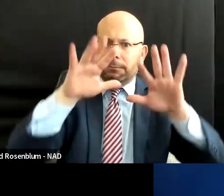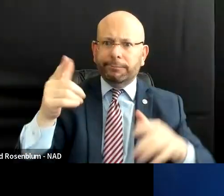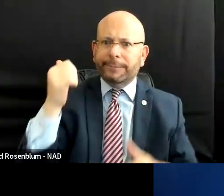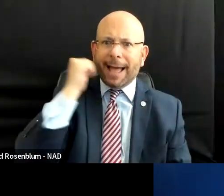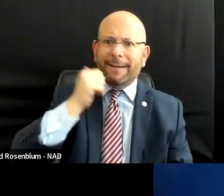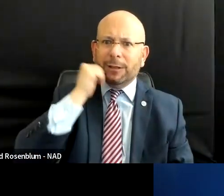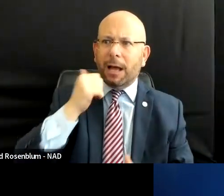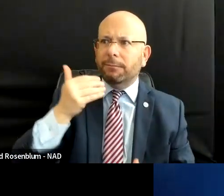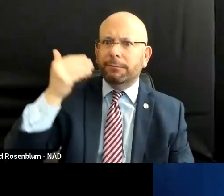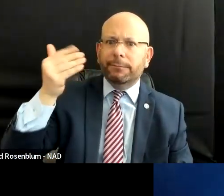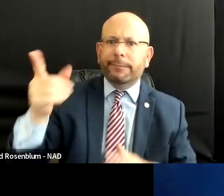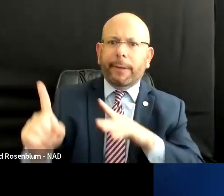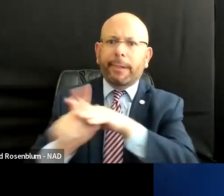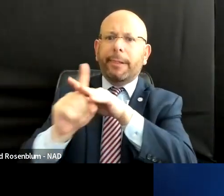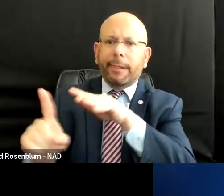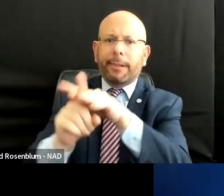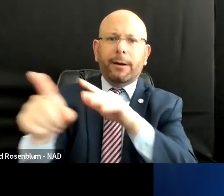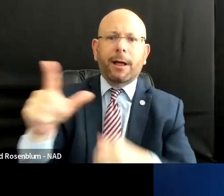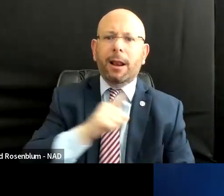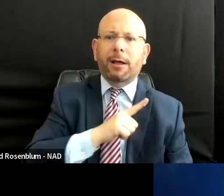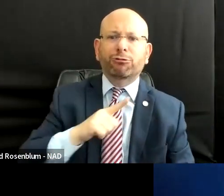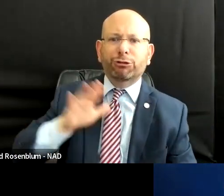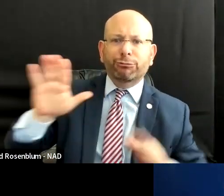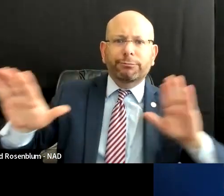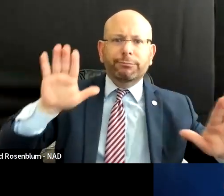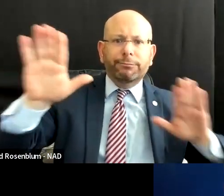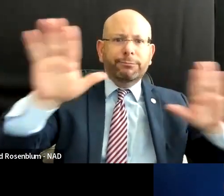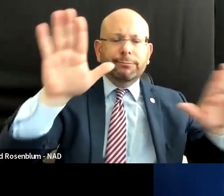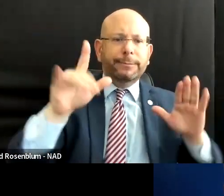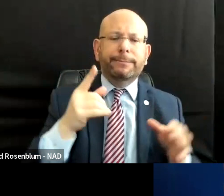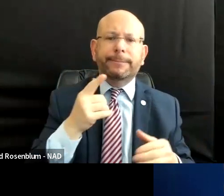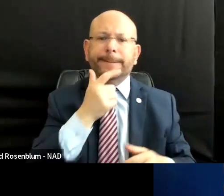looks at the state